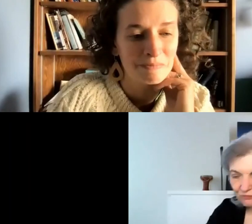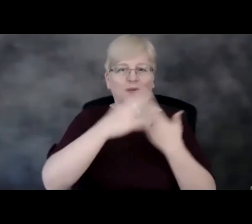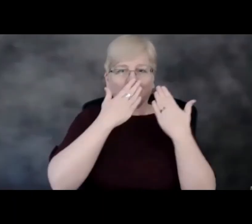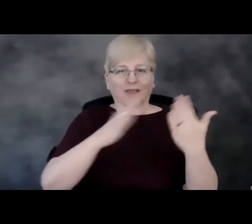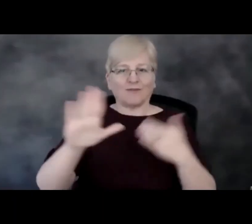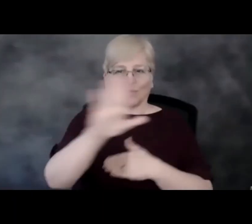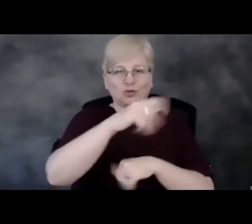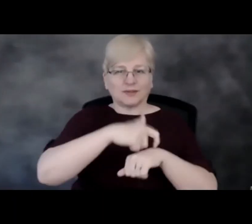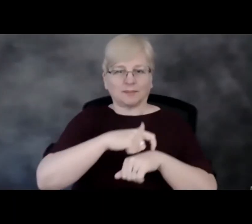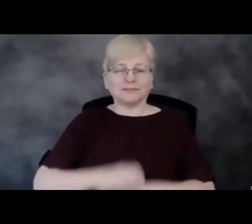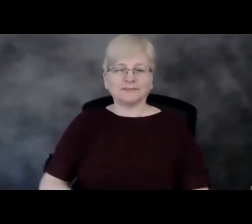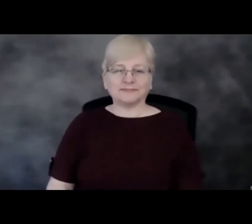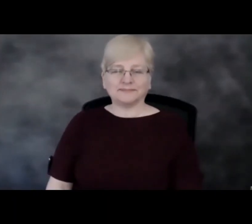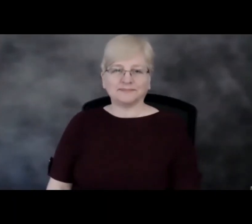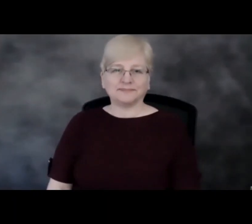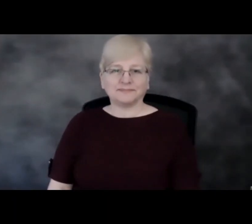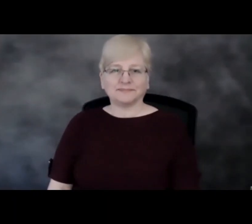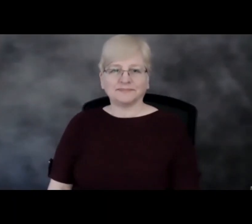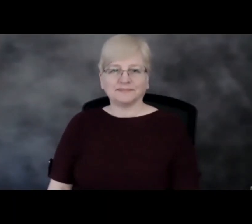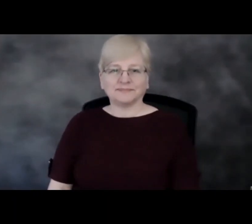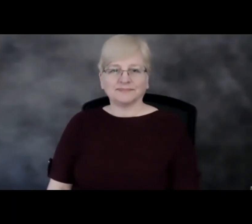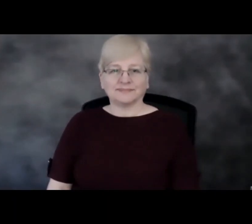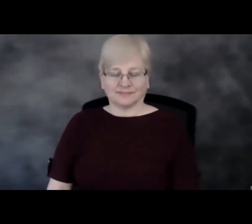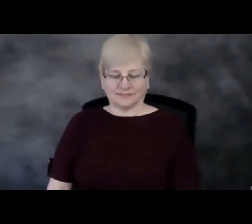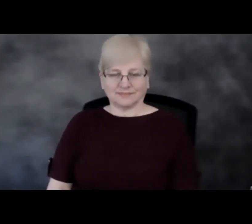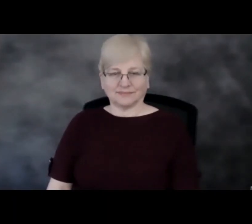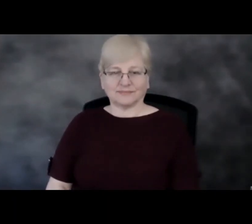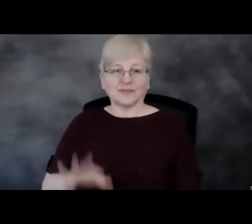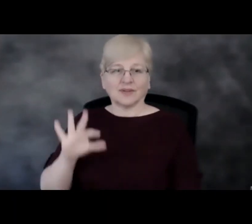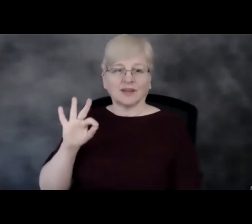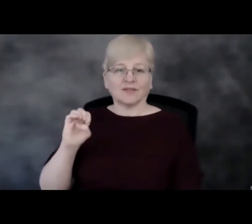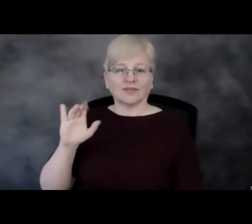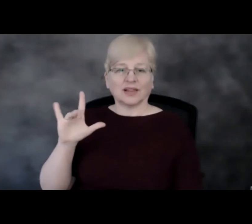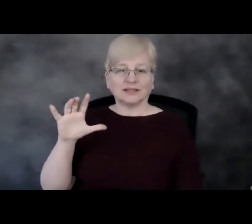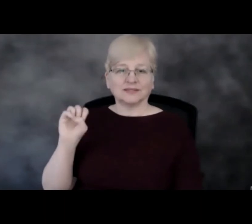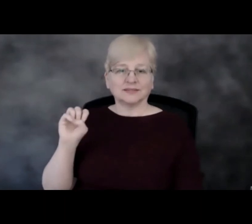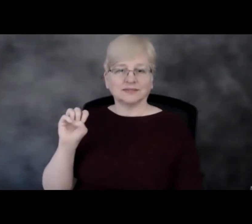17:35:40 >> FELICE LEVINE: All right. I was peeking